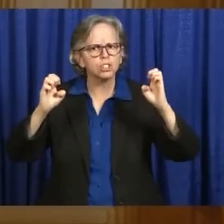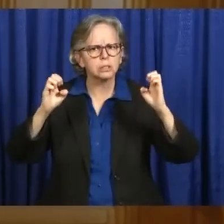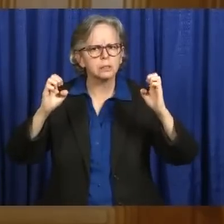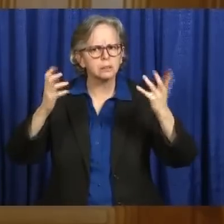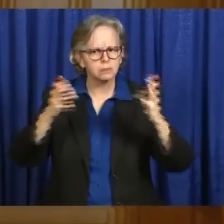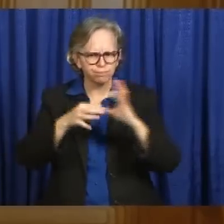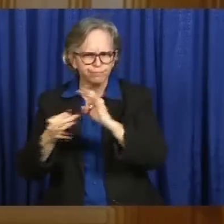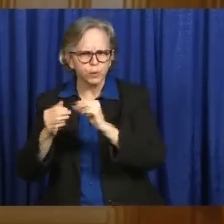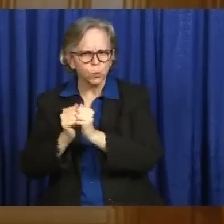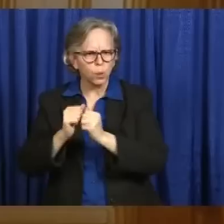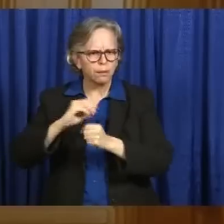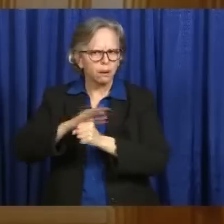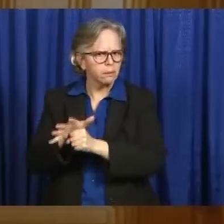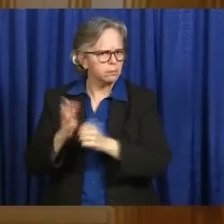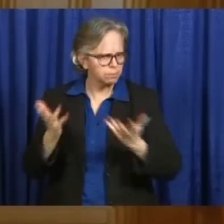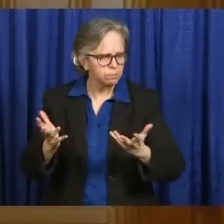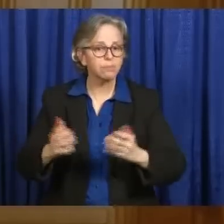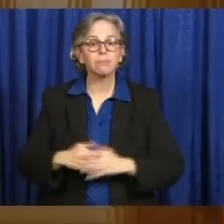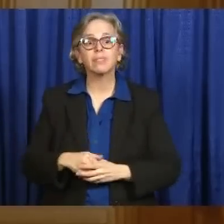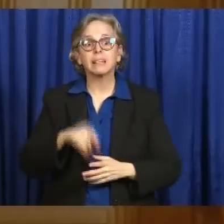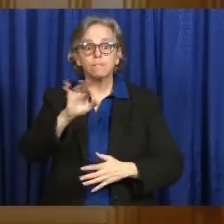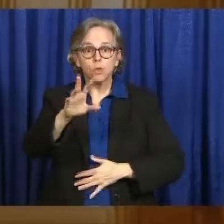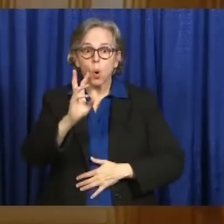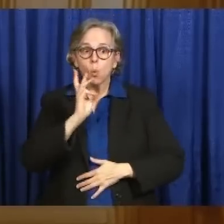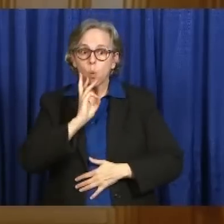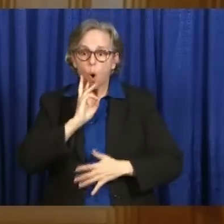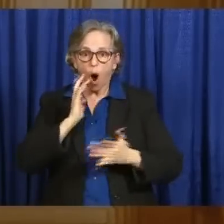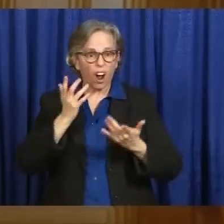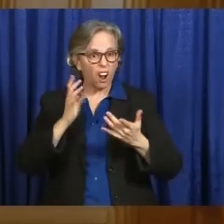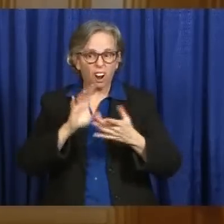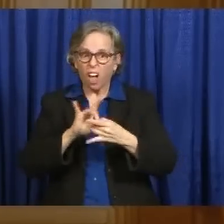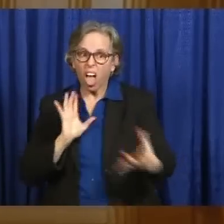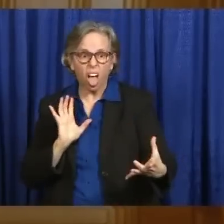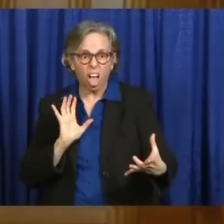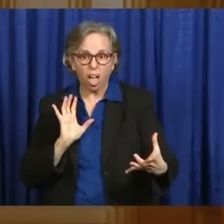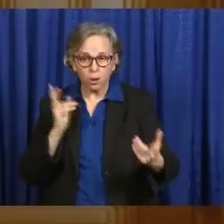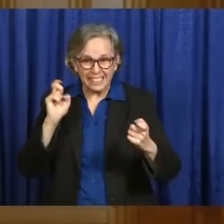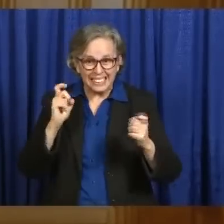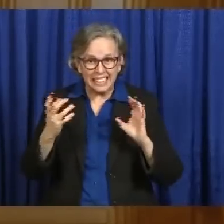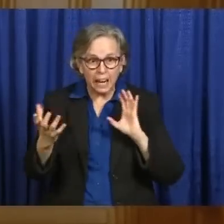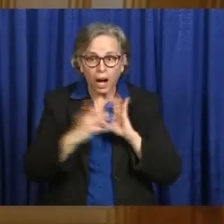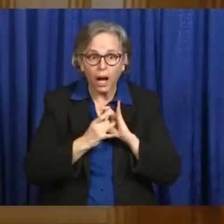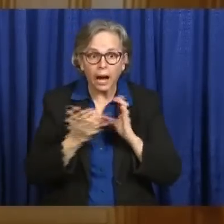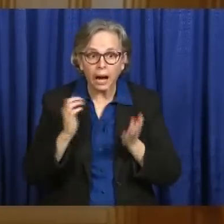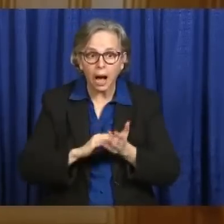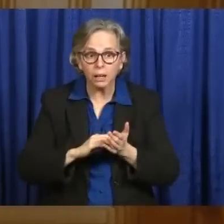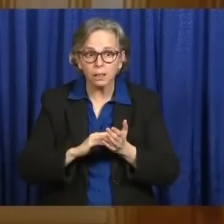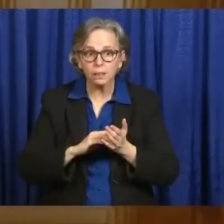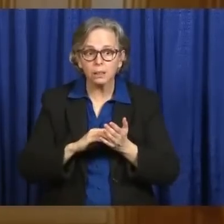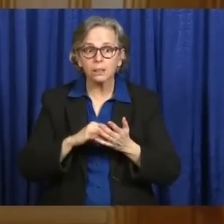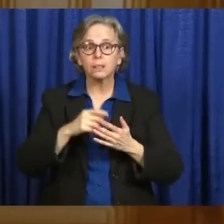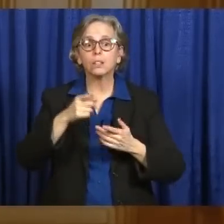RECONNECT. THIS WILL HELP US ASSURE THAT AS MANY PEOPLE AS POSSIBLE HAVE SAFE WATER DURING THIS STATE OF EMERGENCY. FOR